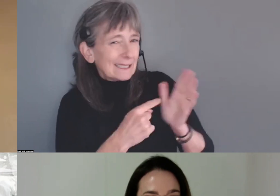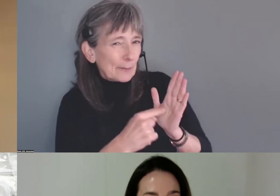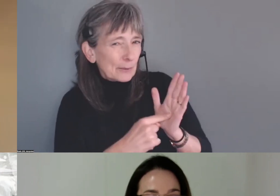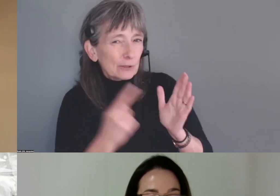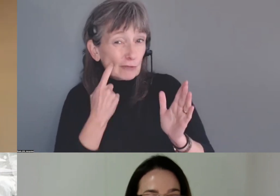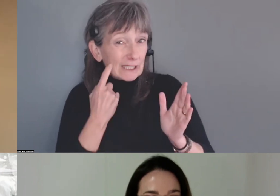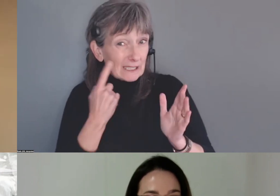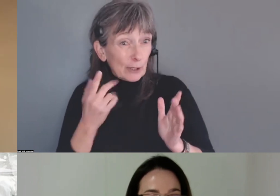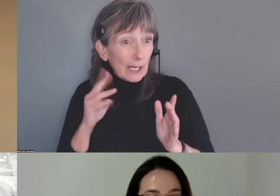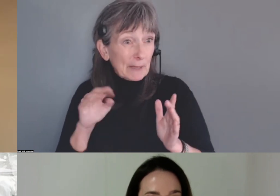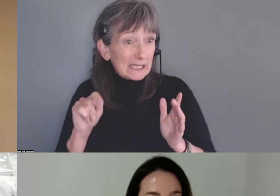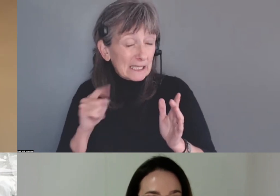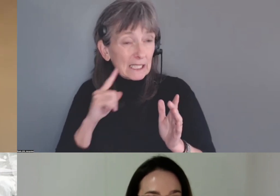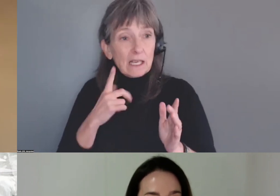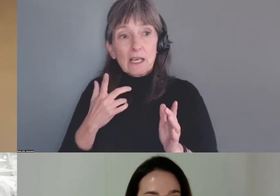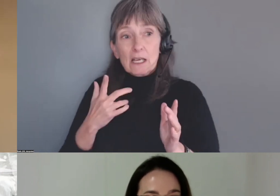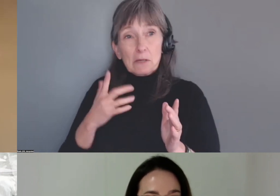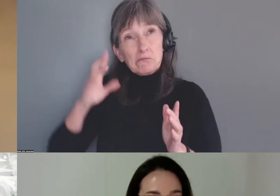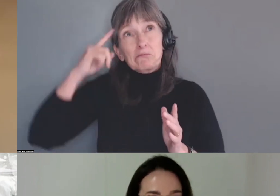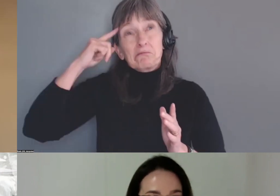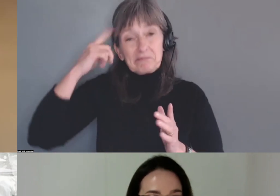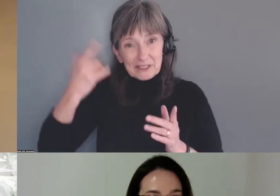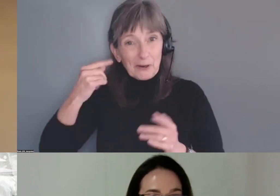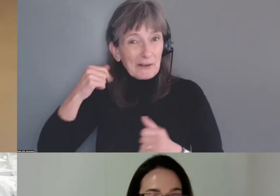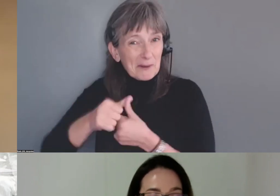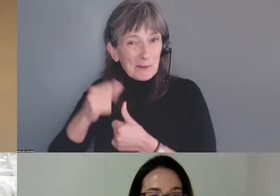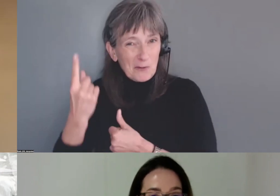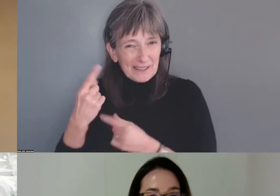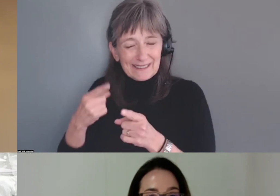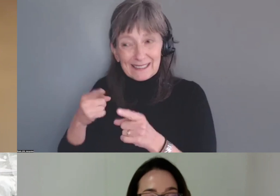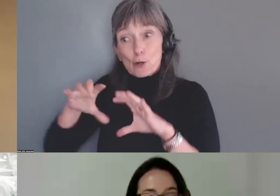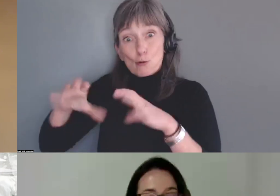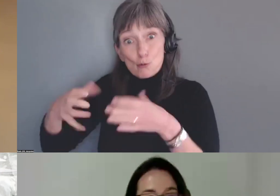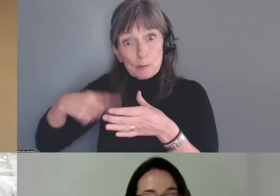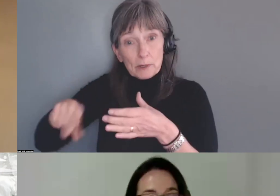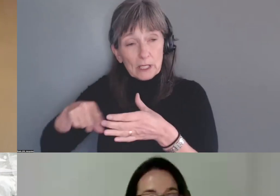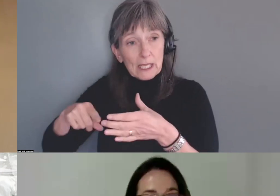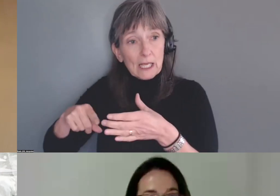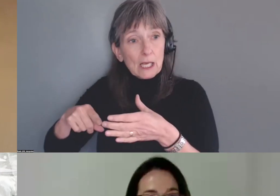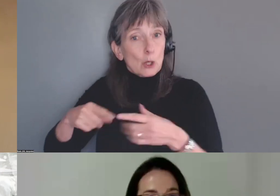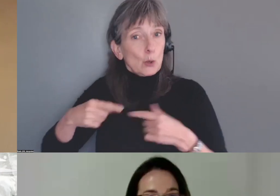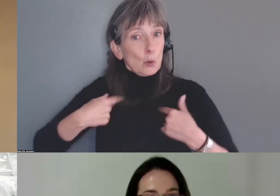That's why it's on the top of my mind. So, we don't keep any ownership of the book. We hand